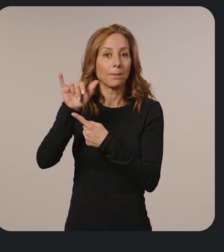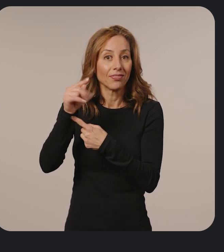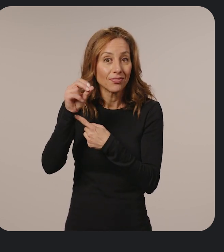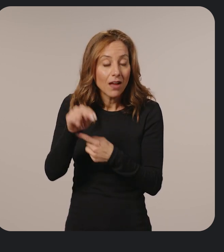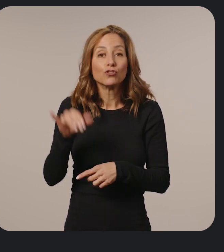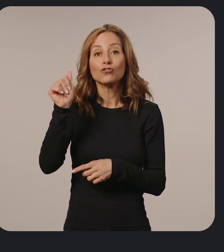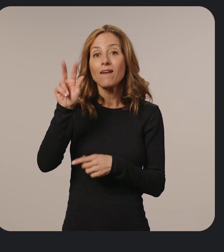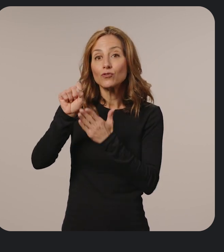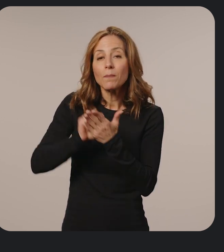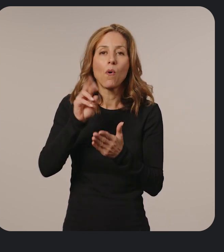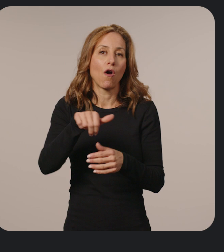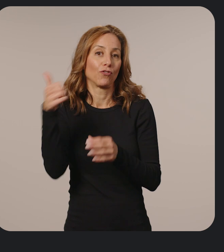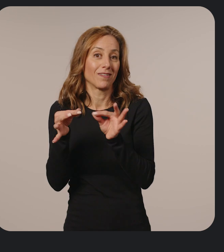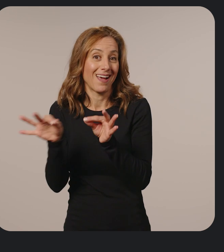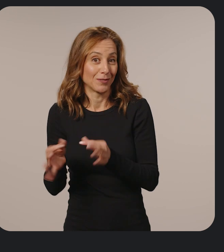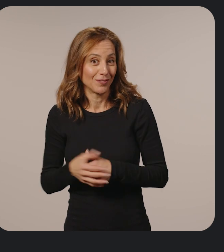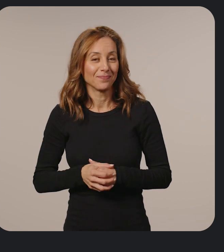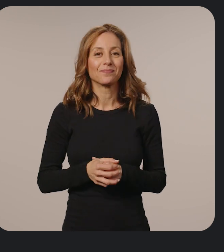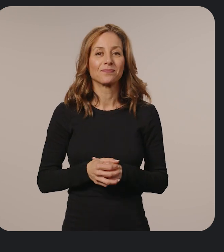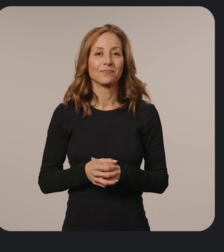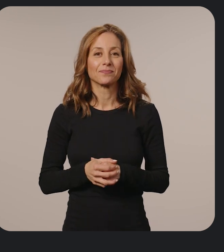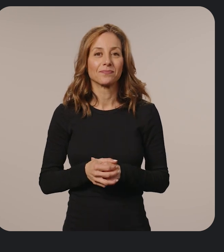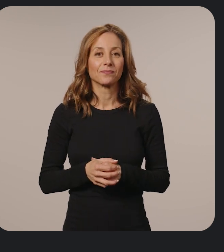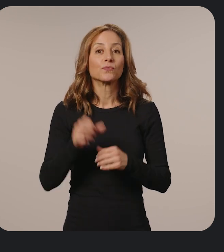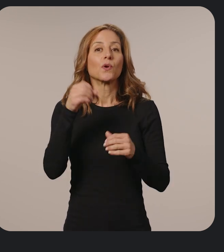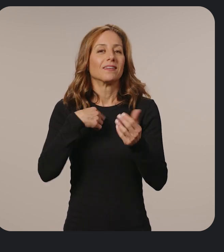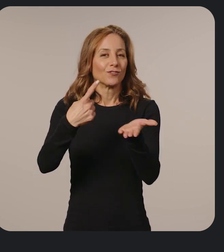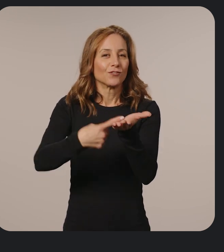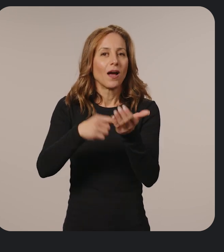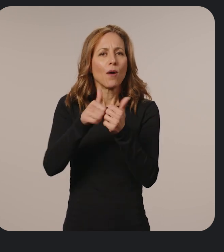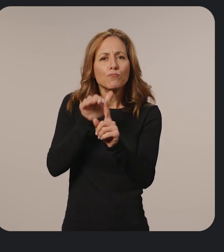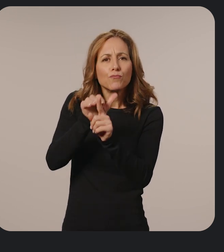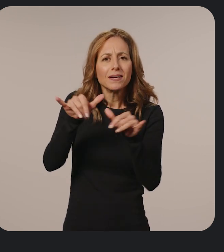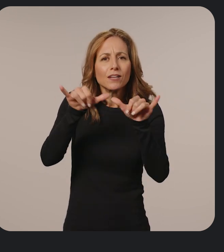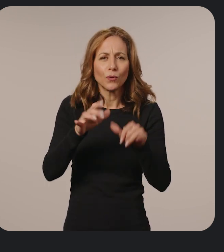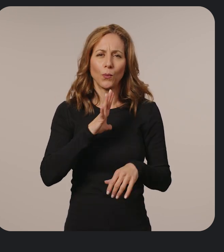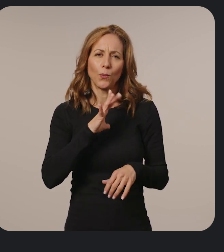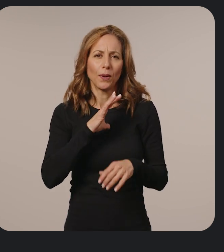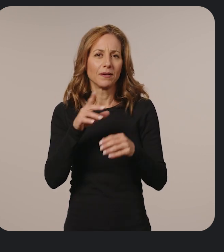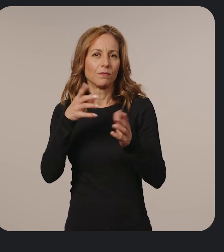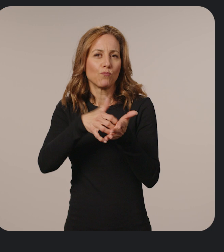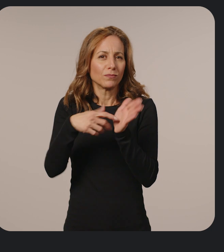or another language. So we've talked about how prompt engineering is a great way to prototype something quickly.